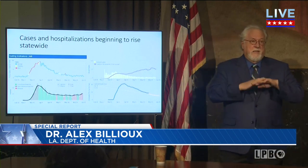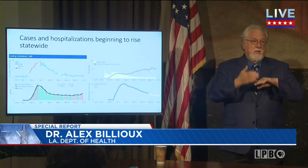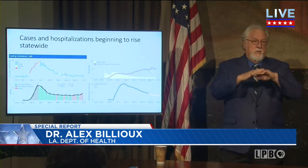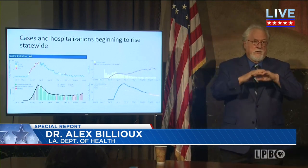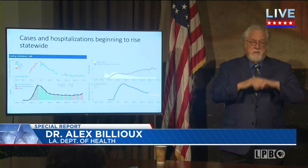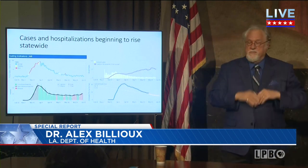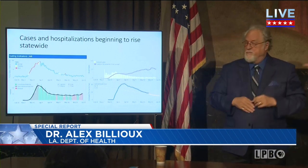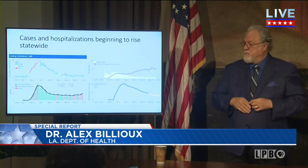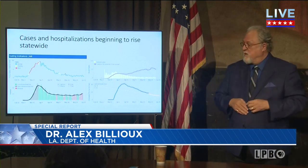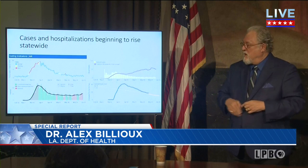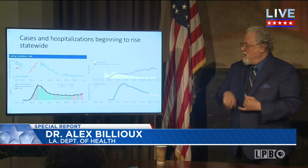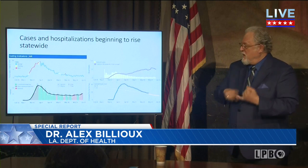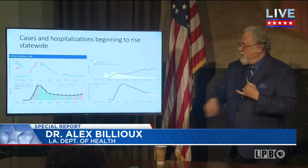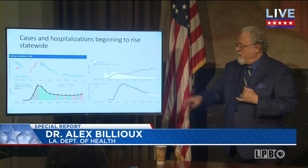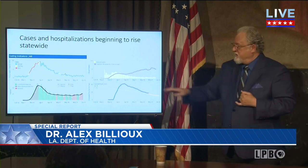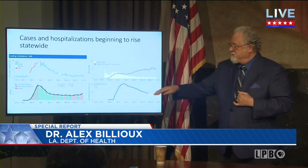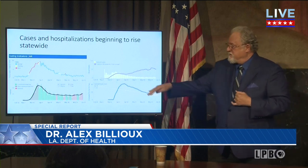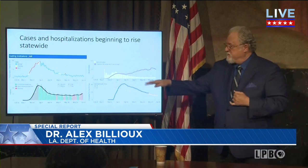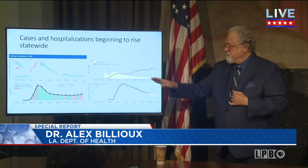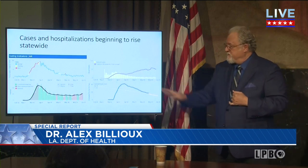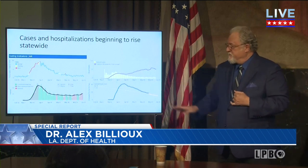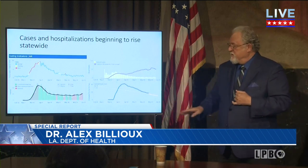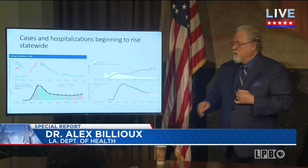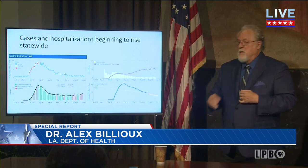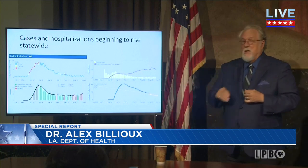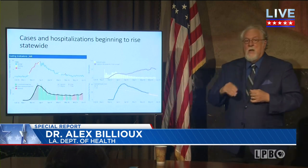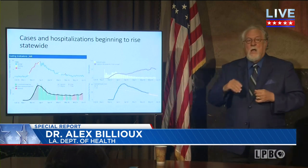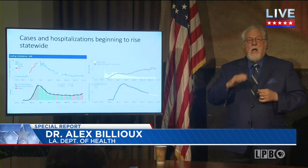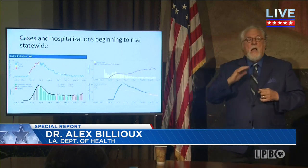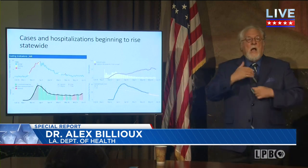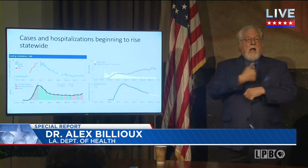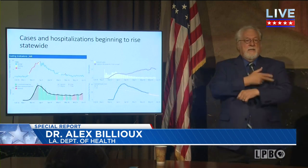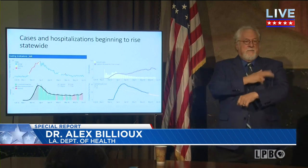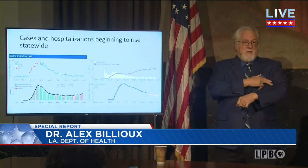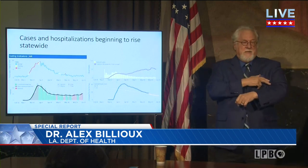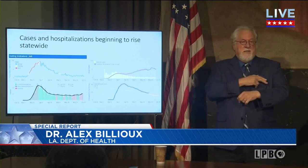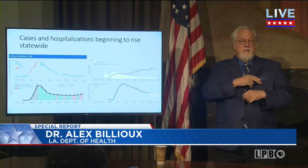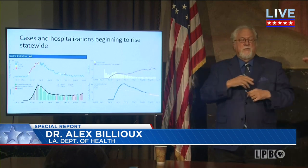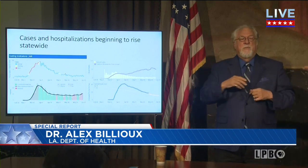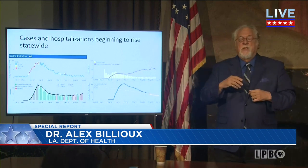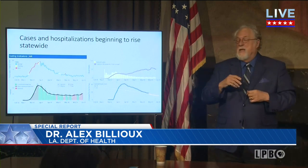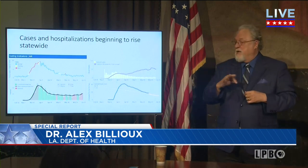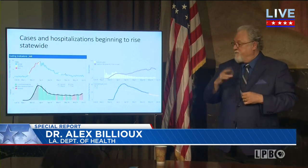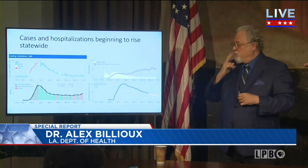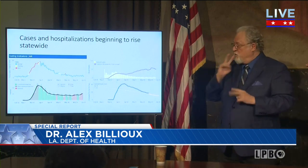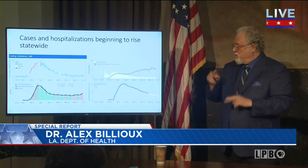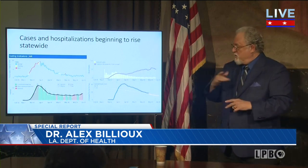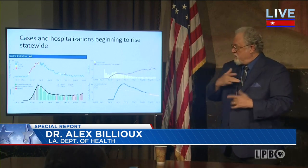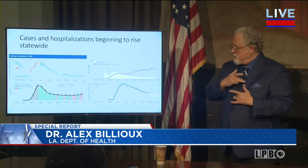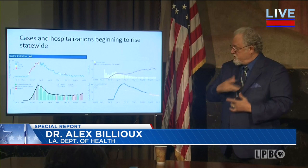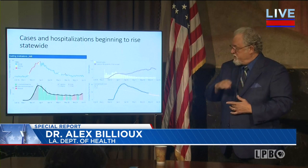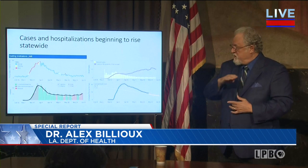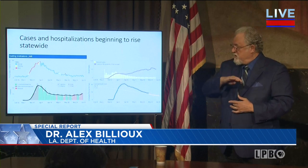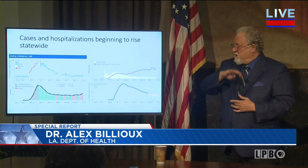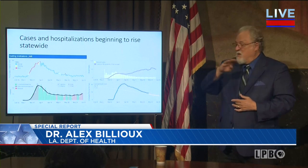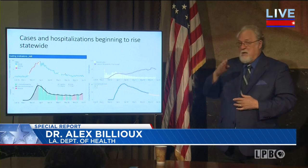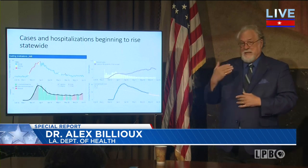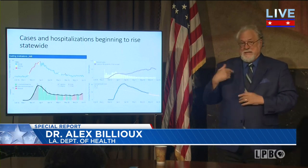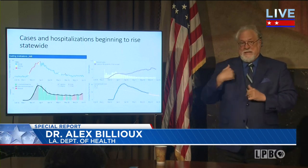CASES AS A RESULT OF NEW TESTS. WHAT WE'RE SEEING IS A NUMBER OF NEW CASES THAT ARE INCREASING STATE WIDE.